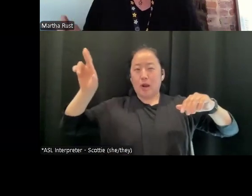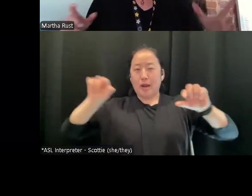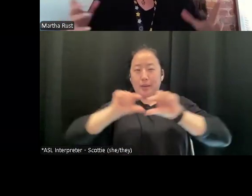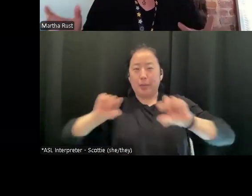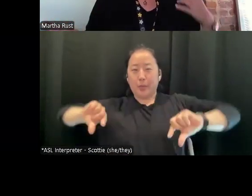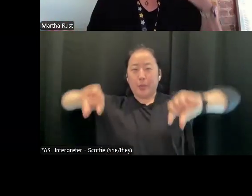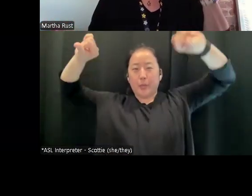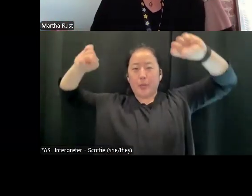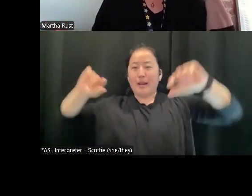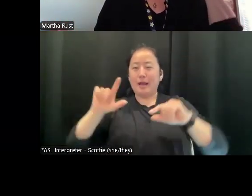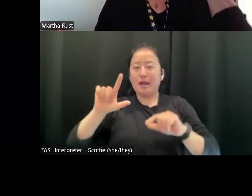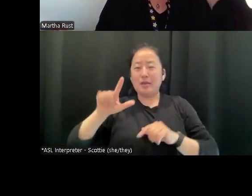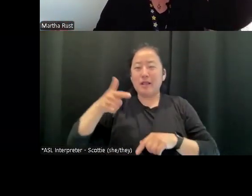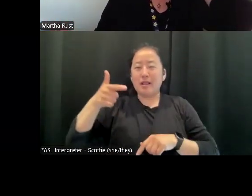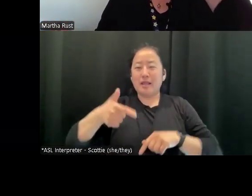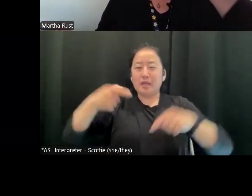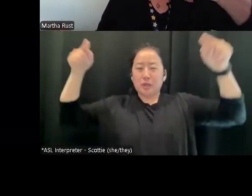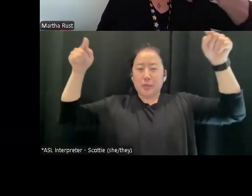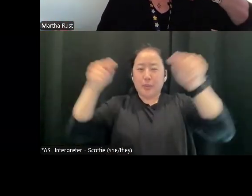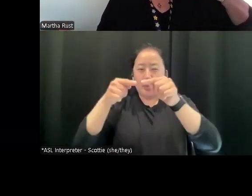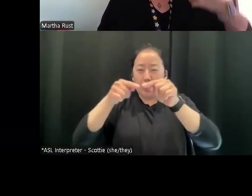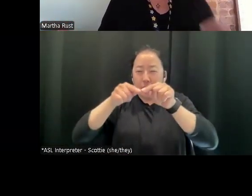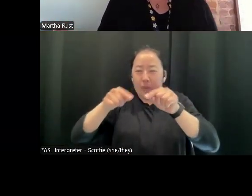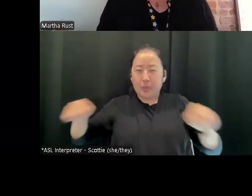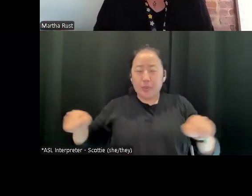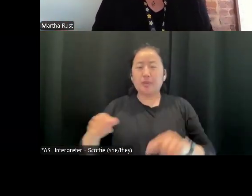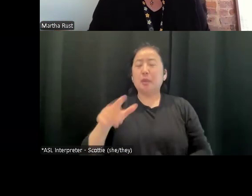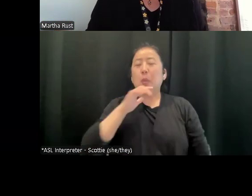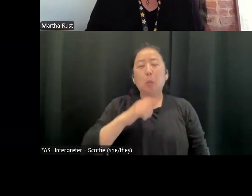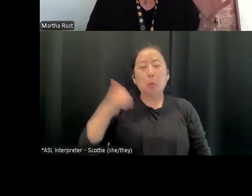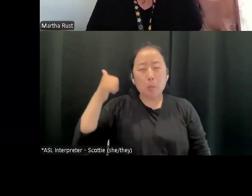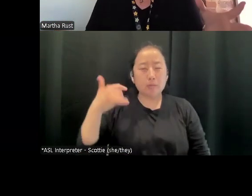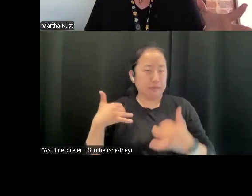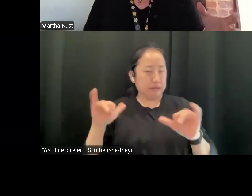This is a little bit of an older device that still works in our lab, and so it works with an